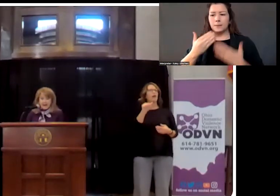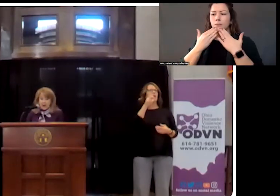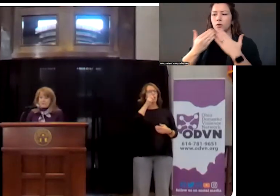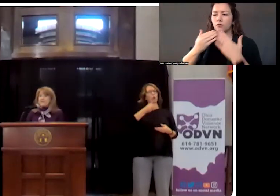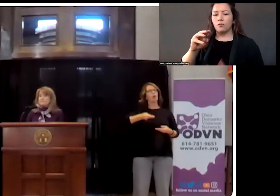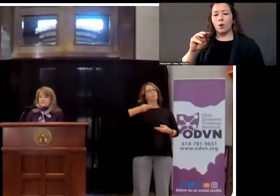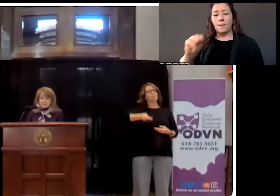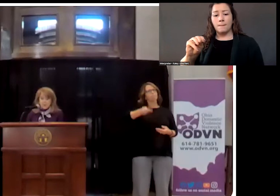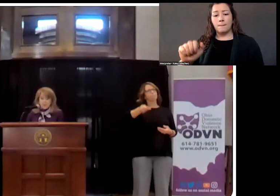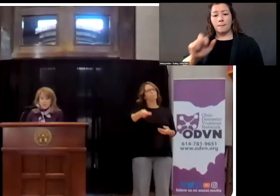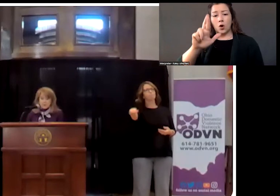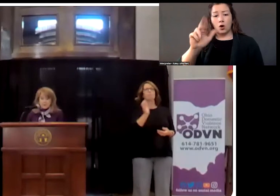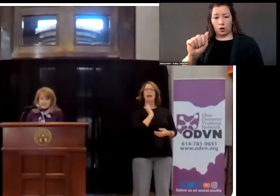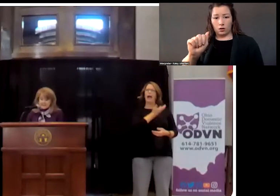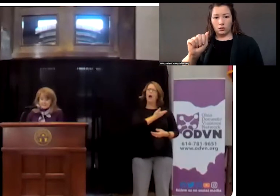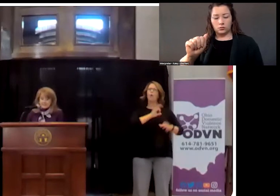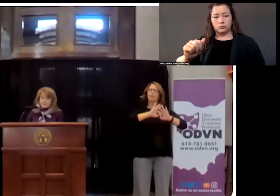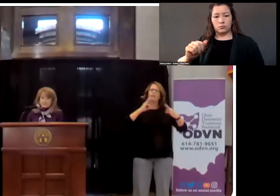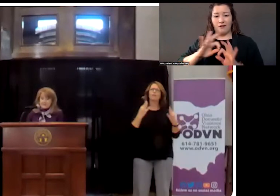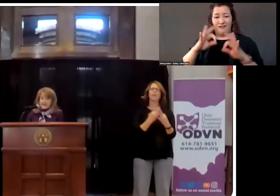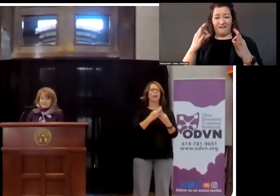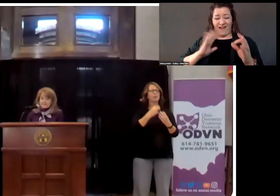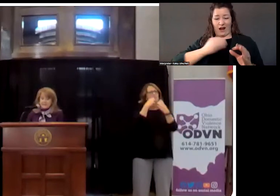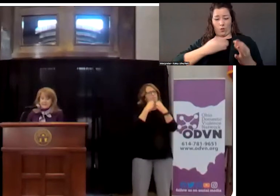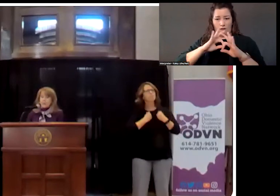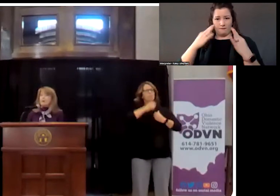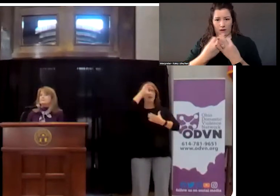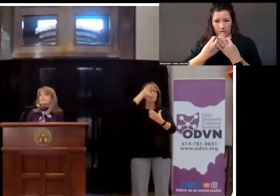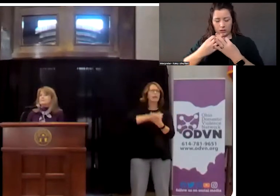our family's core beliefs of respect, equality